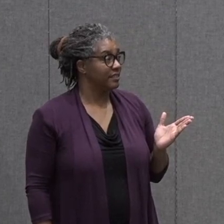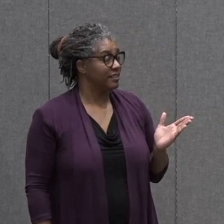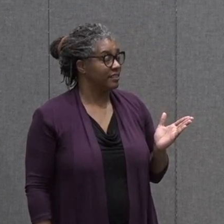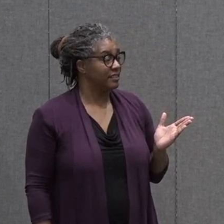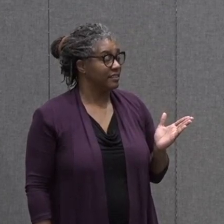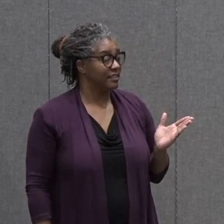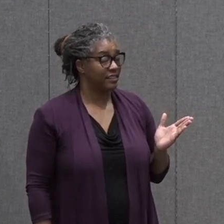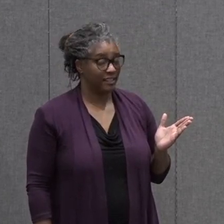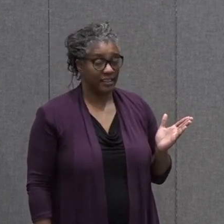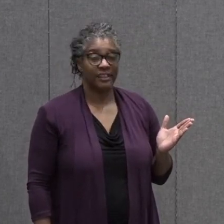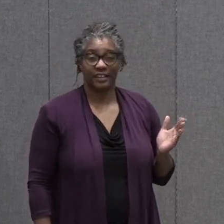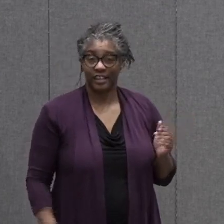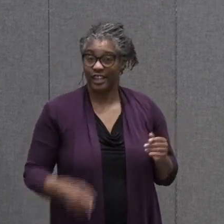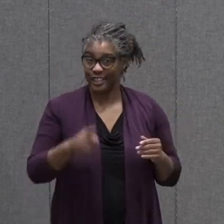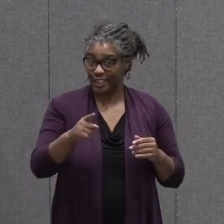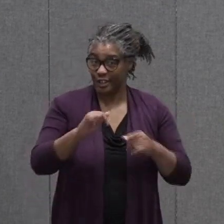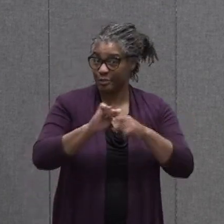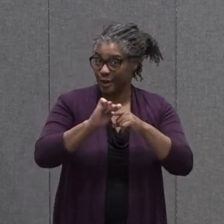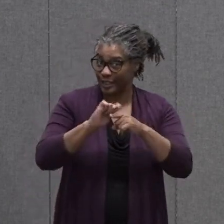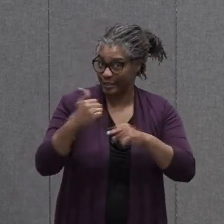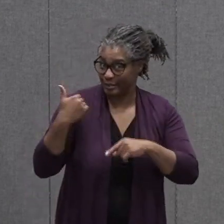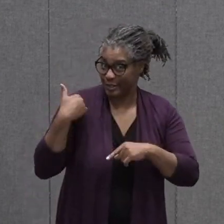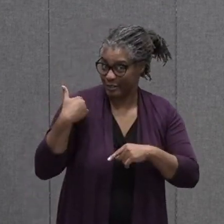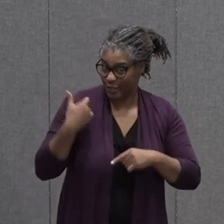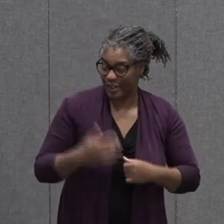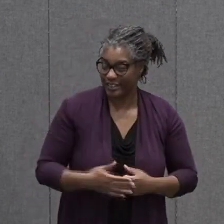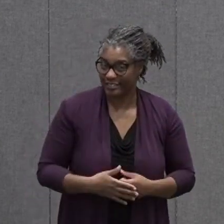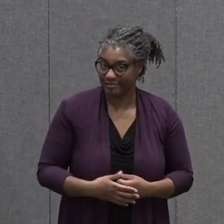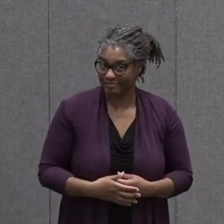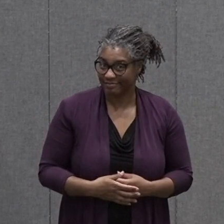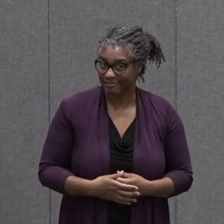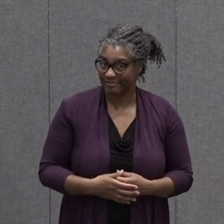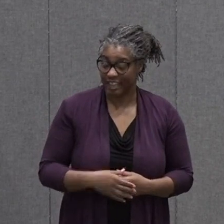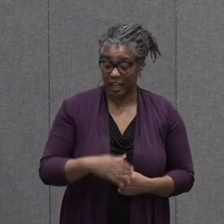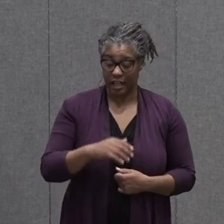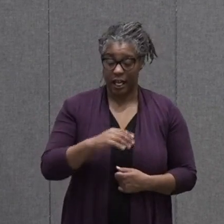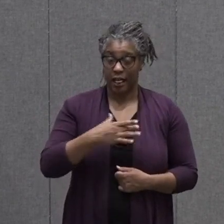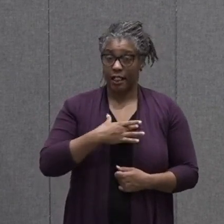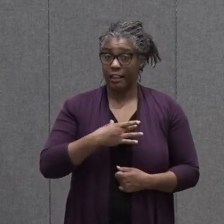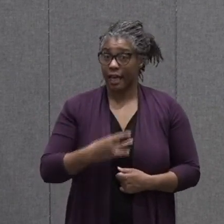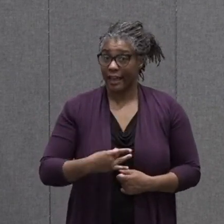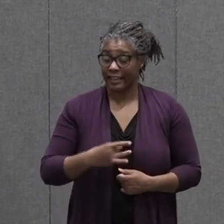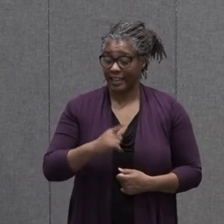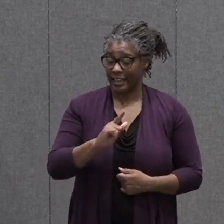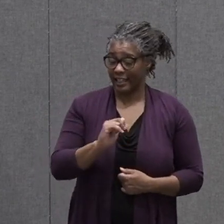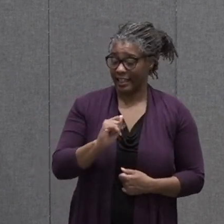I like, I'm gonna leave another space for my next word, to,